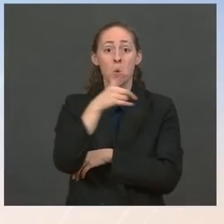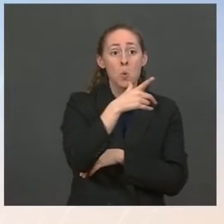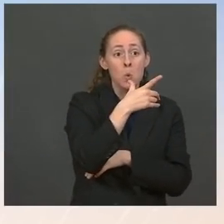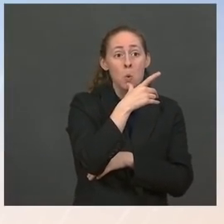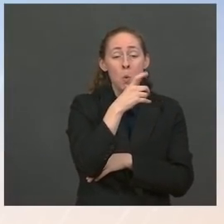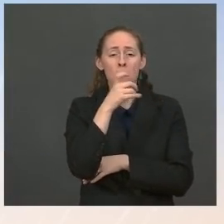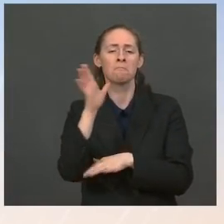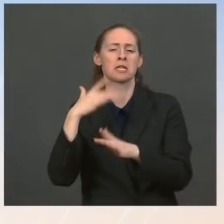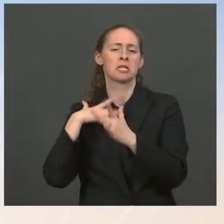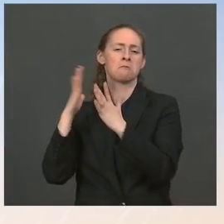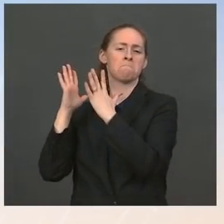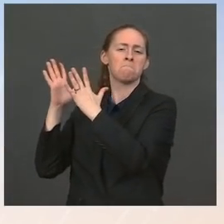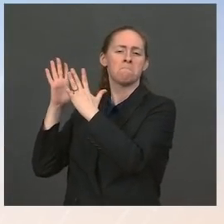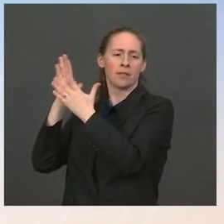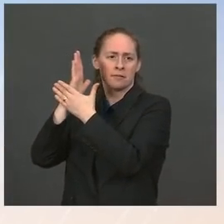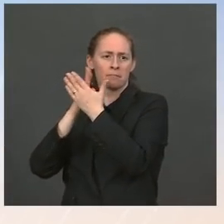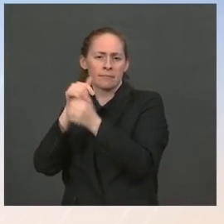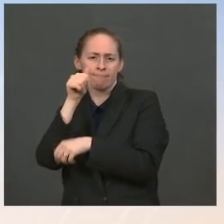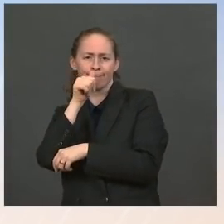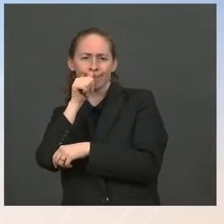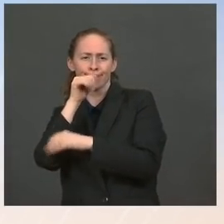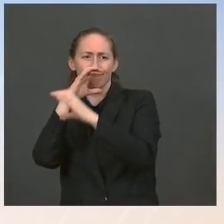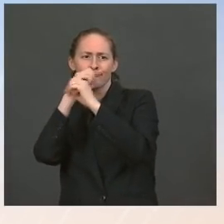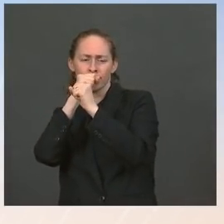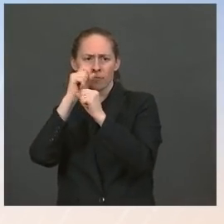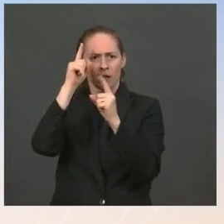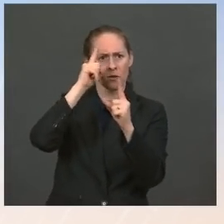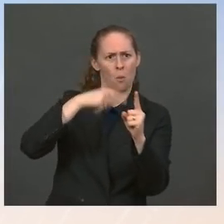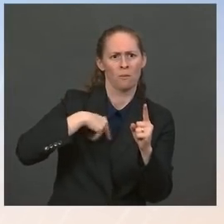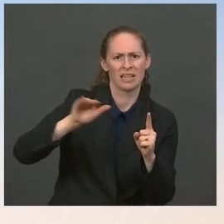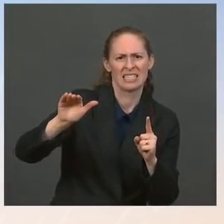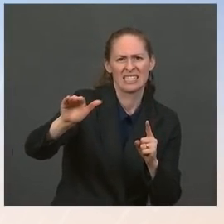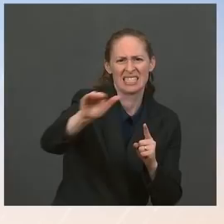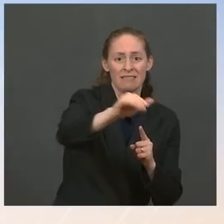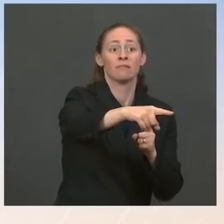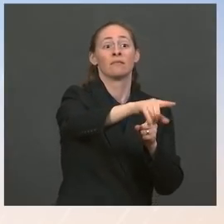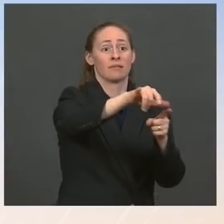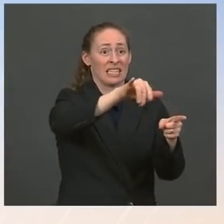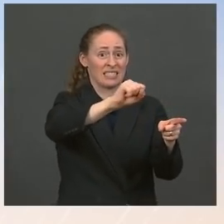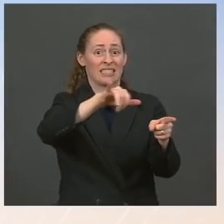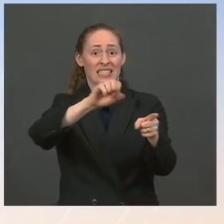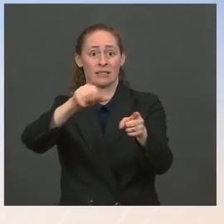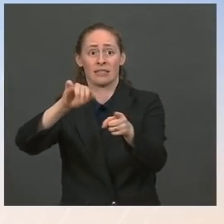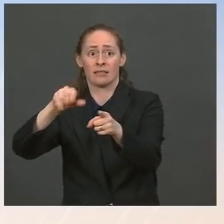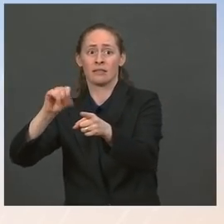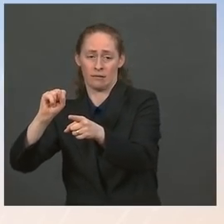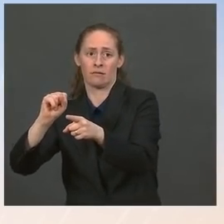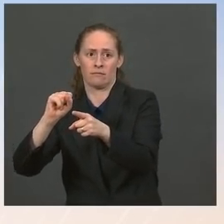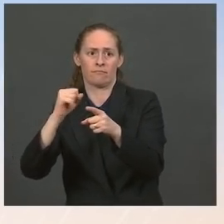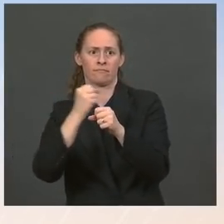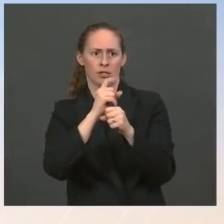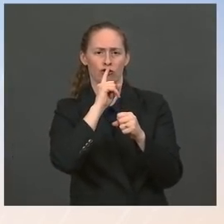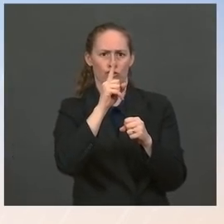but making sure that the support was there to move that out of the -- out of the House. And so, we're just going to continue to do that --